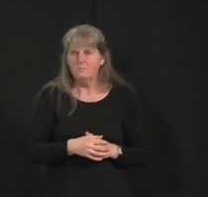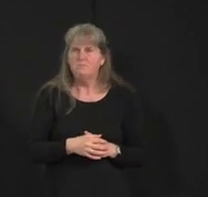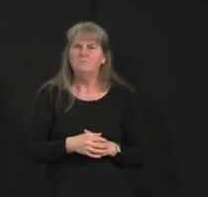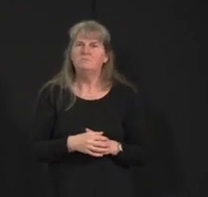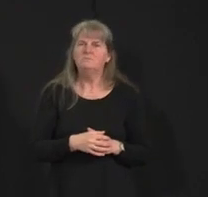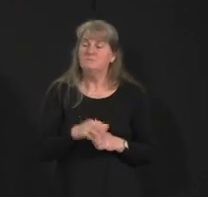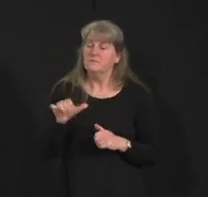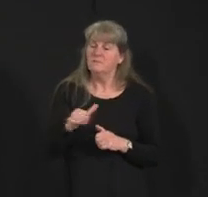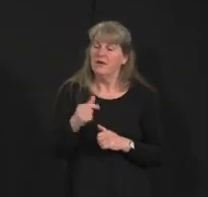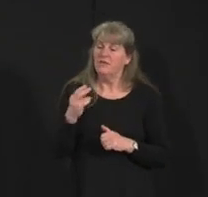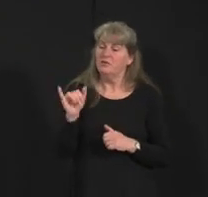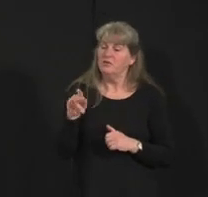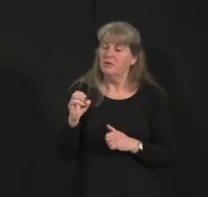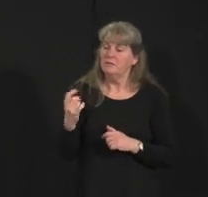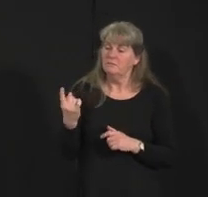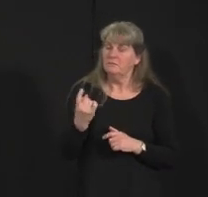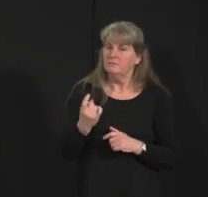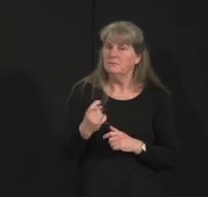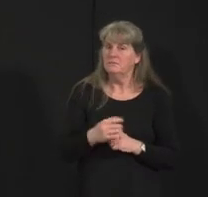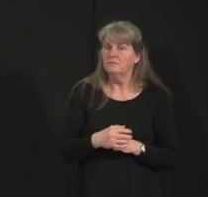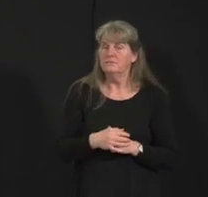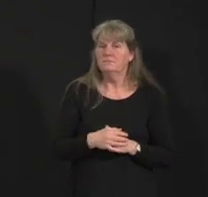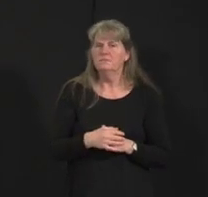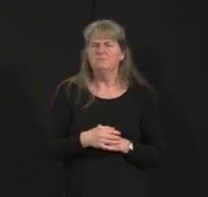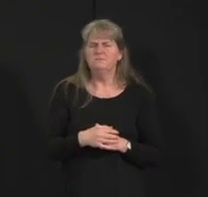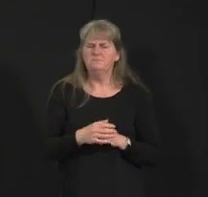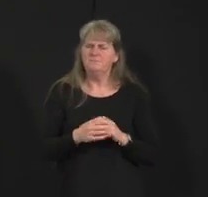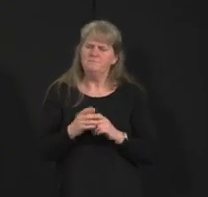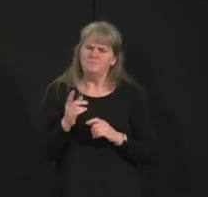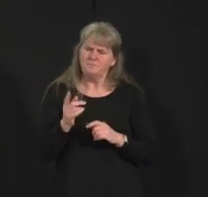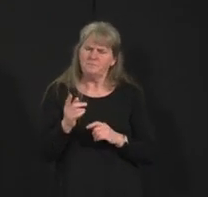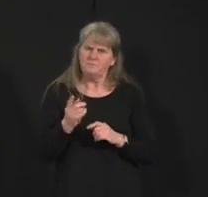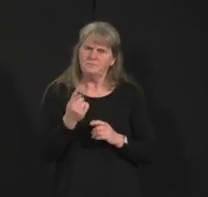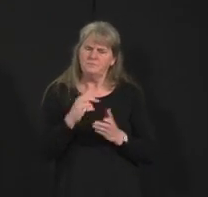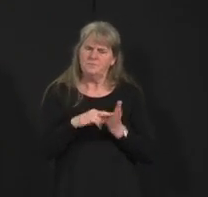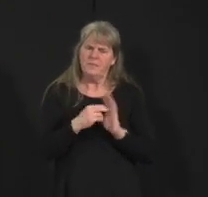Follow-up? Reporter: So it there is a